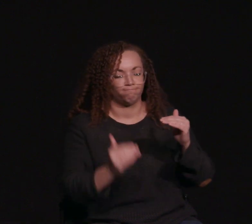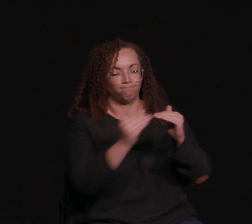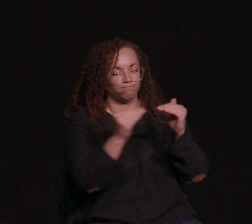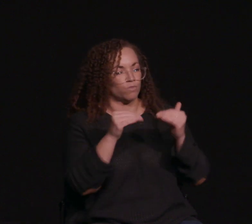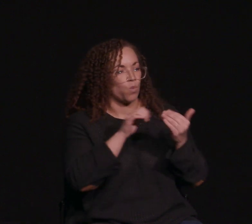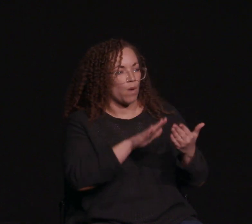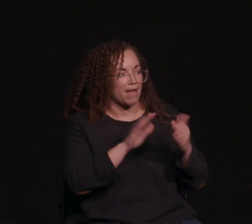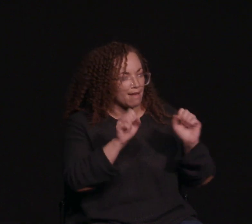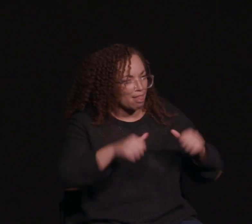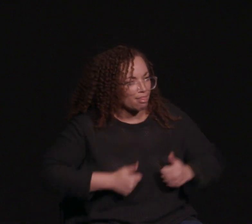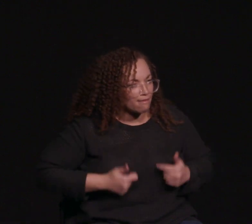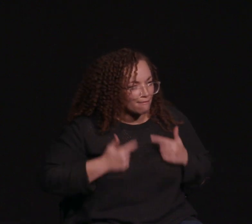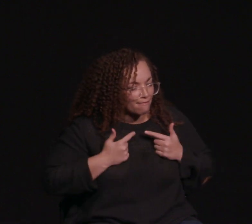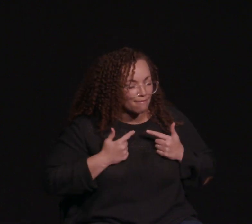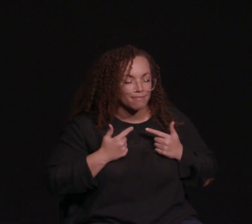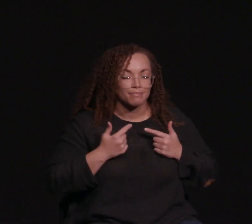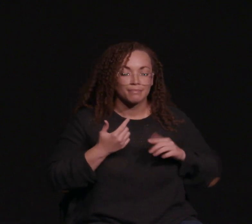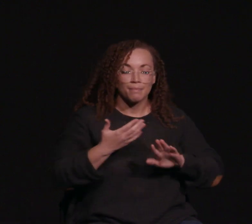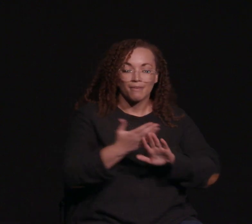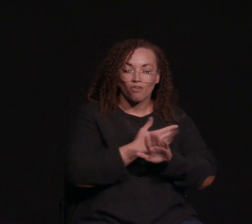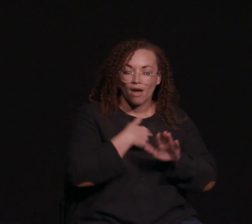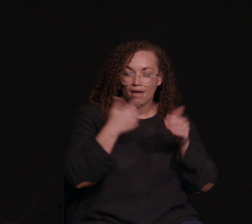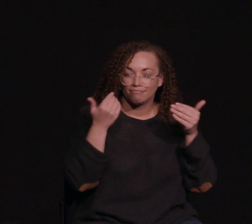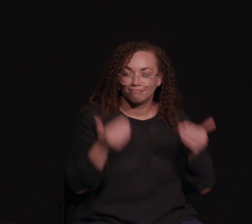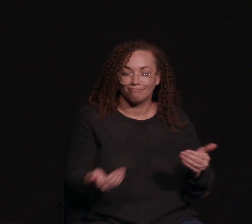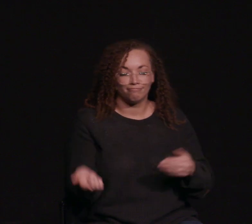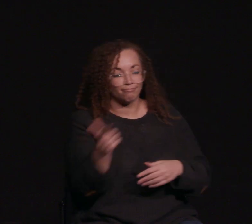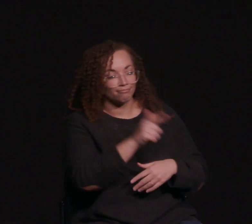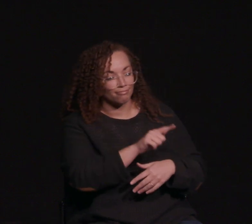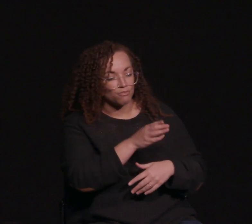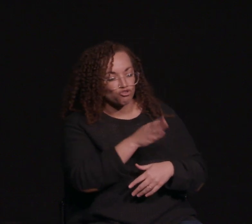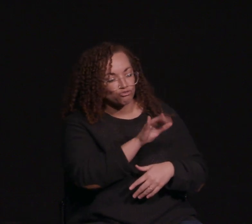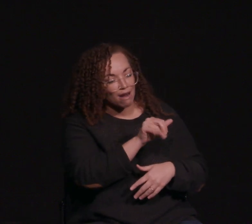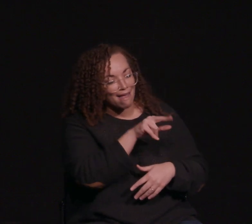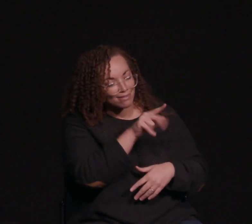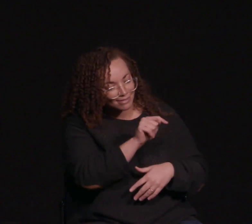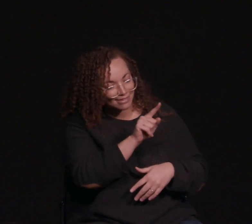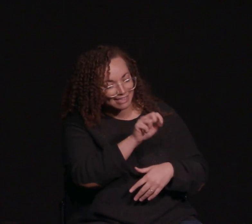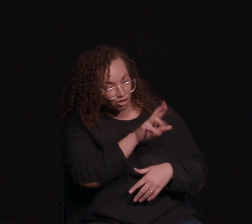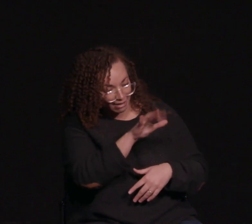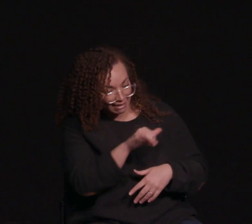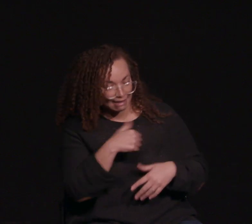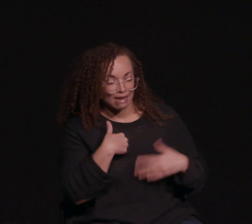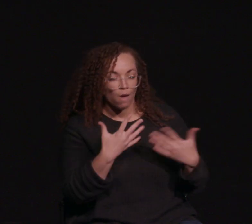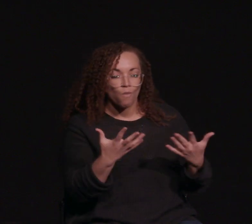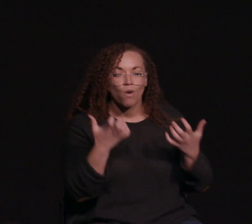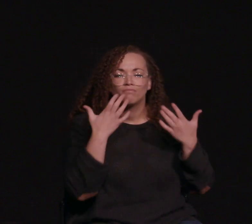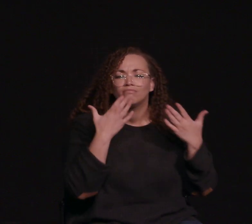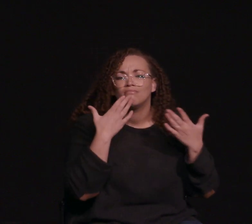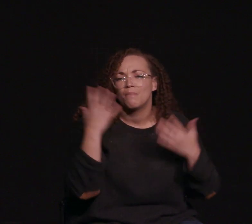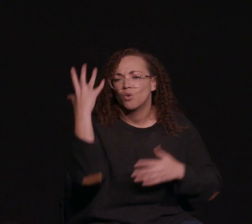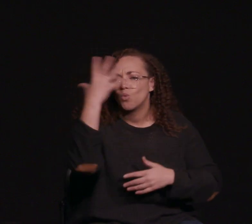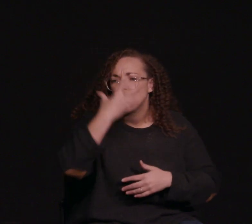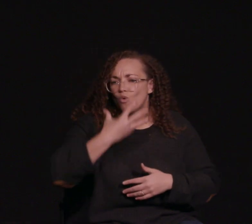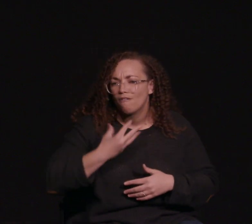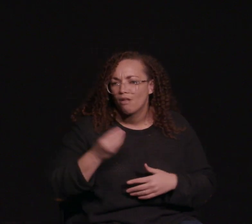So before I turn the podium over to Bryant Terry, I wanna thank the beautiful, beautiful collective of people